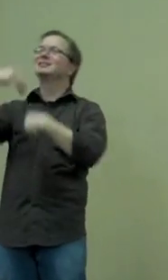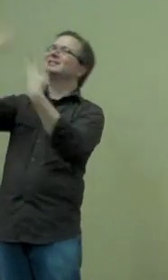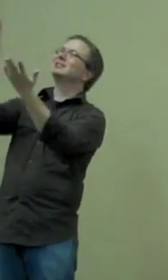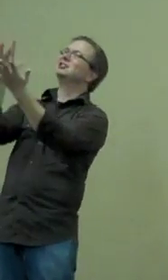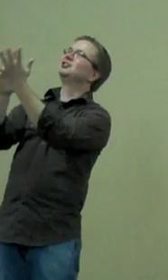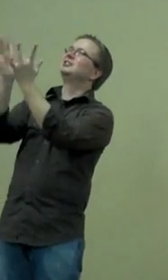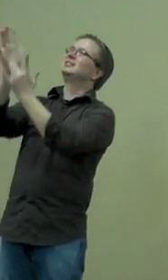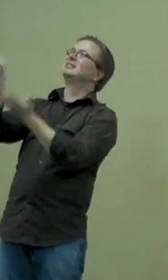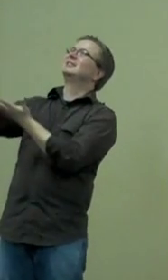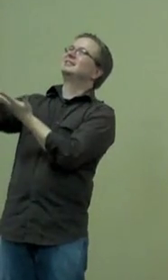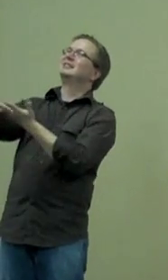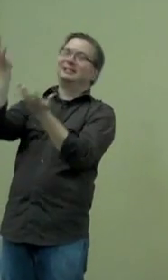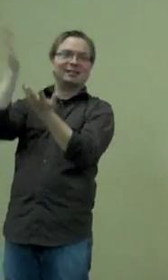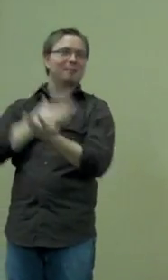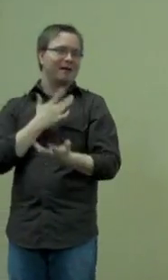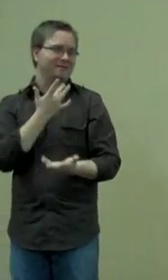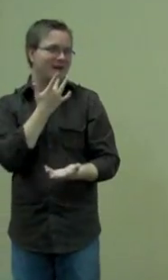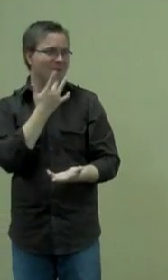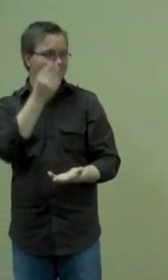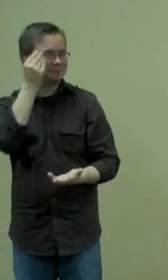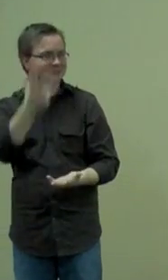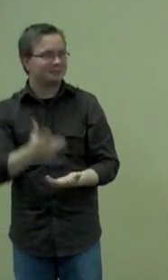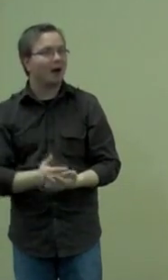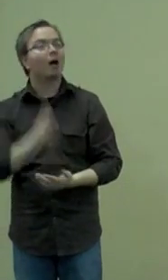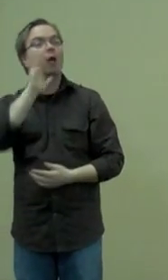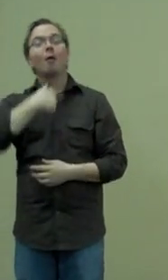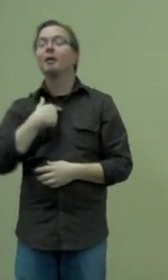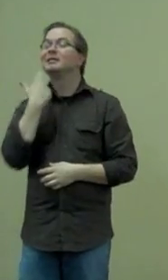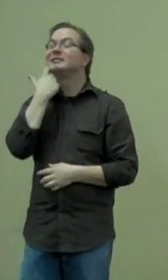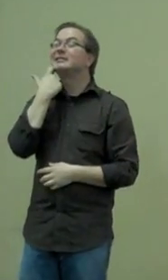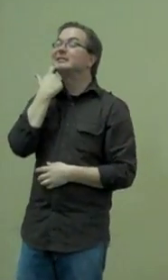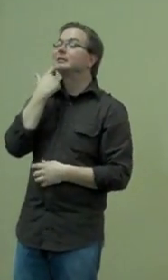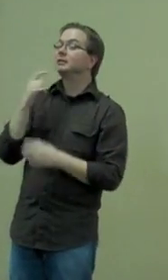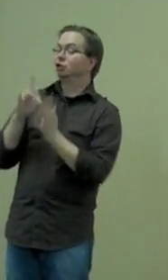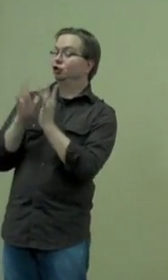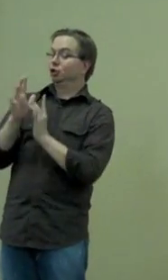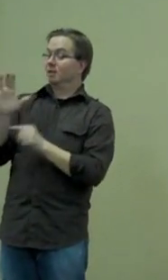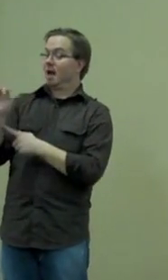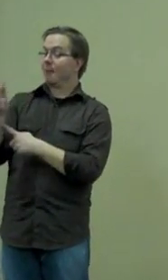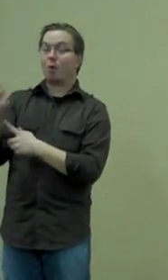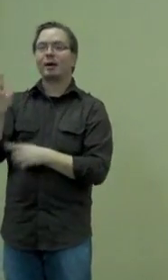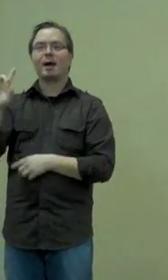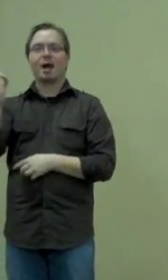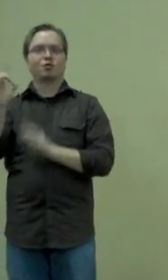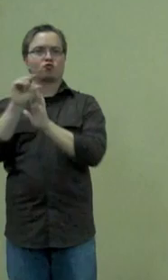It was my favorite, right It was awesome. And my last Jesus Camp was in eighth grade. There was a guy named Justin.